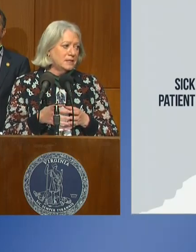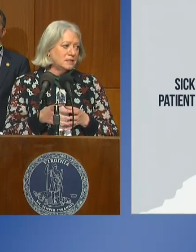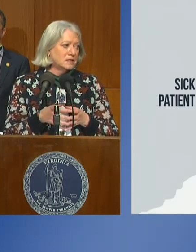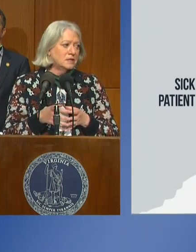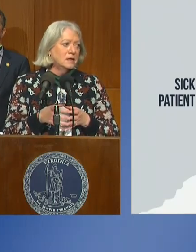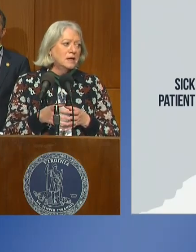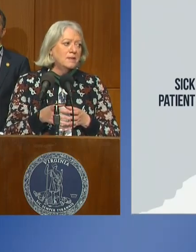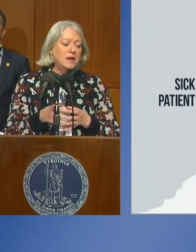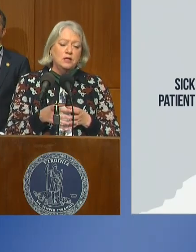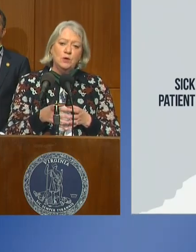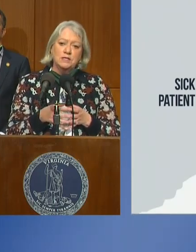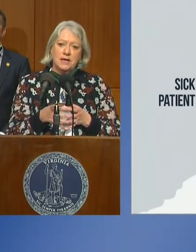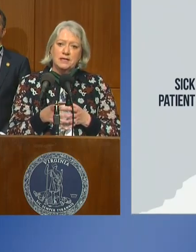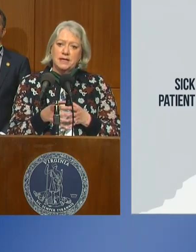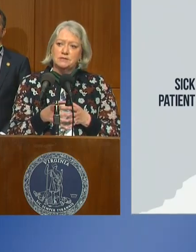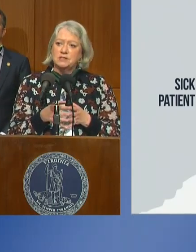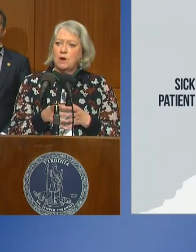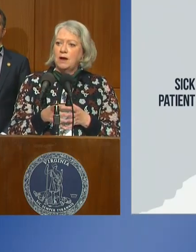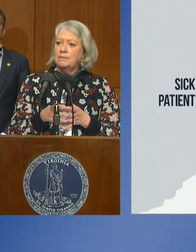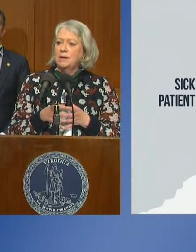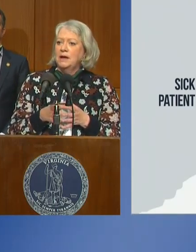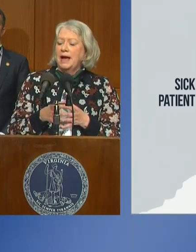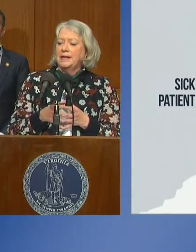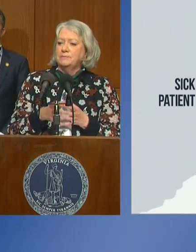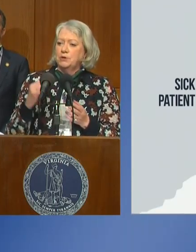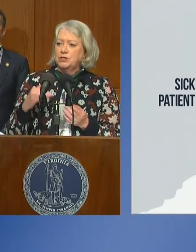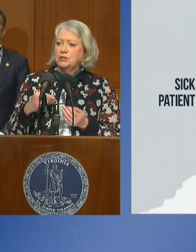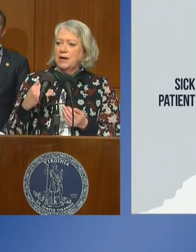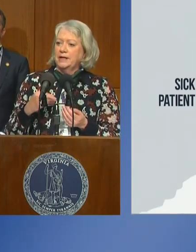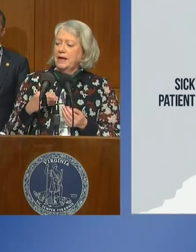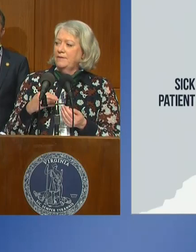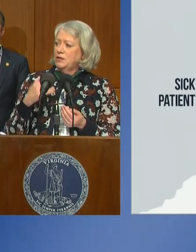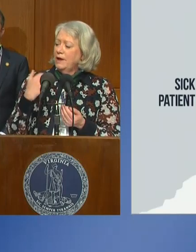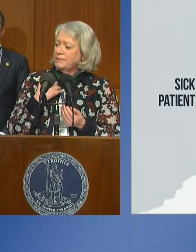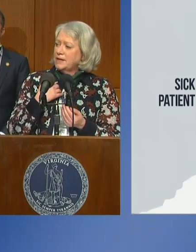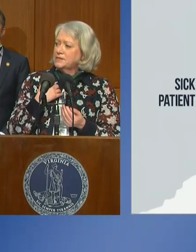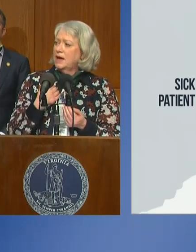THE OF YOU KNOW THE YESTERDAY.